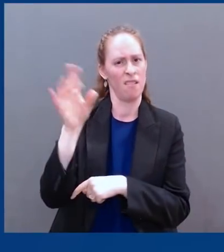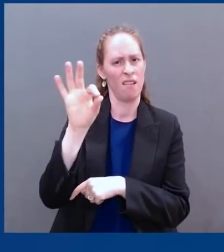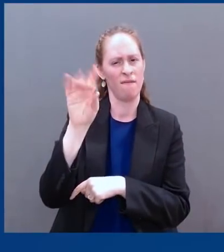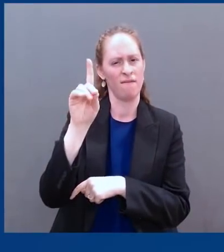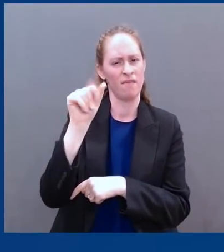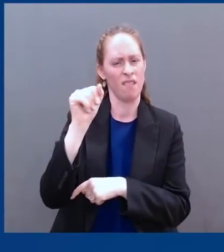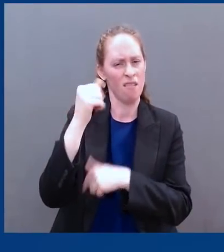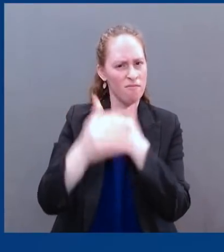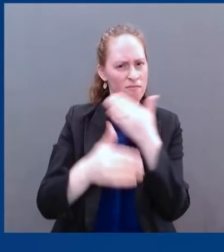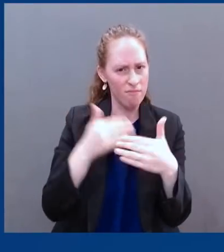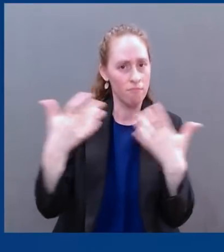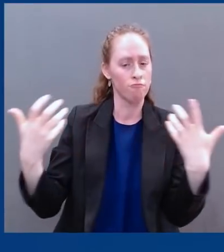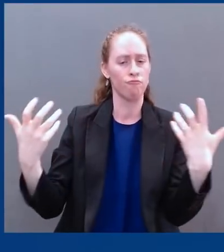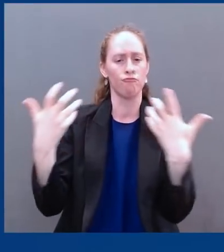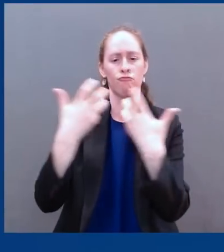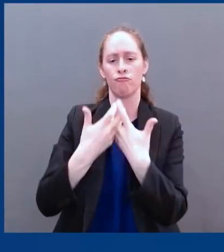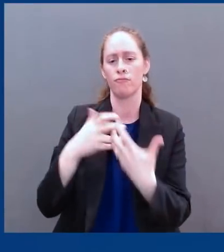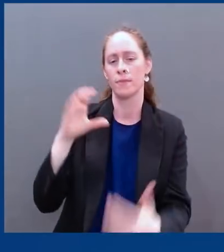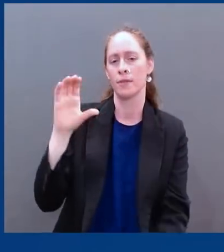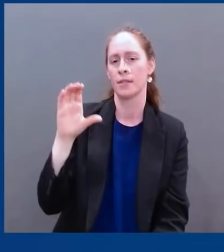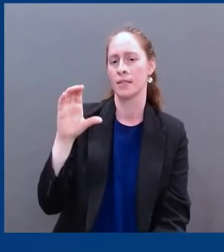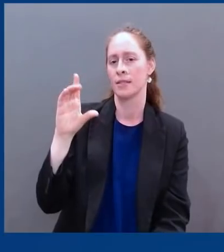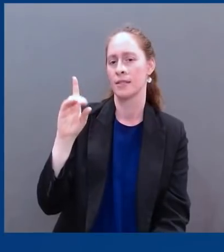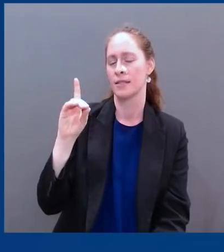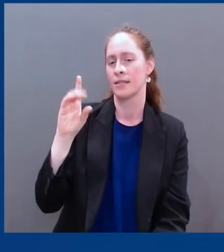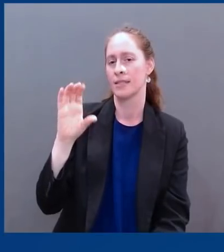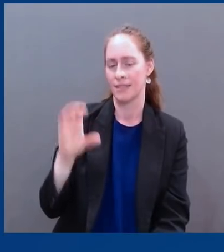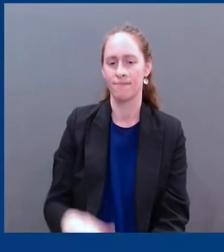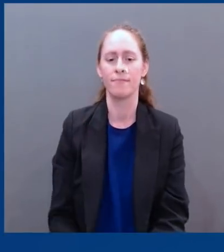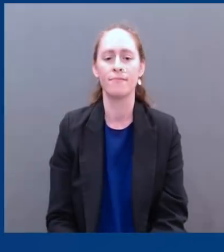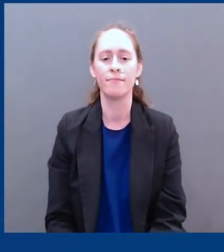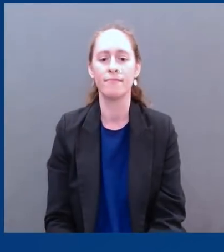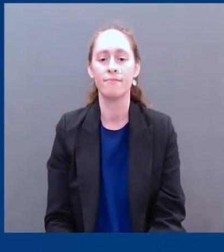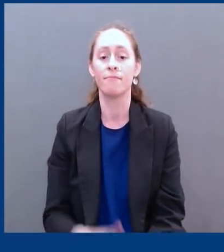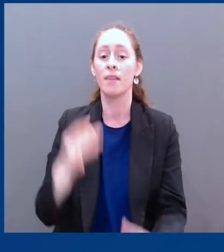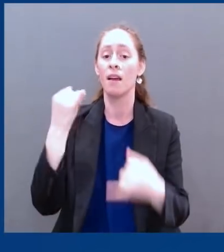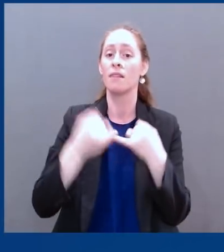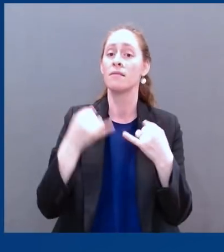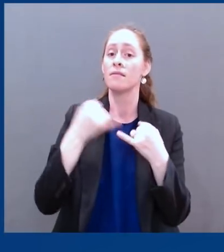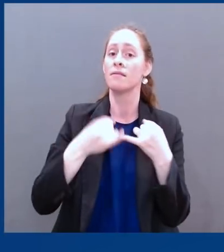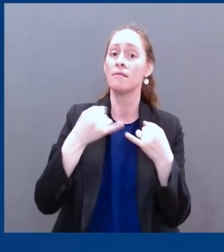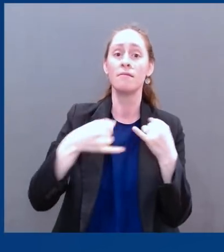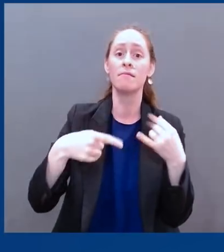And on the final slide -- just another reminder, if you want to get information about the treatment guidelines,